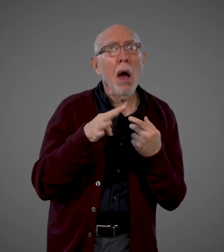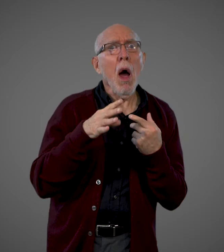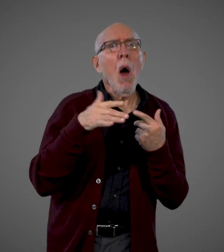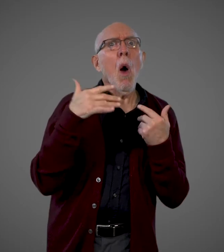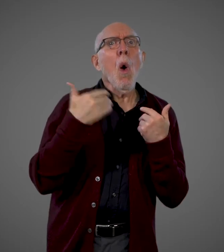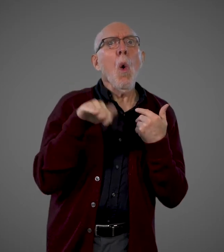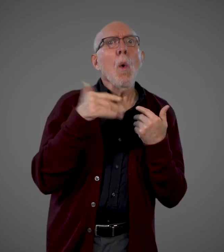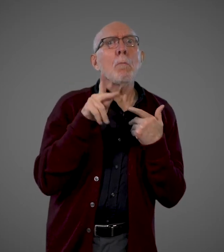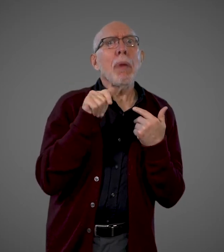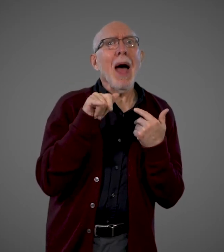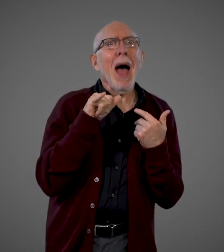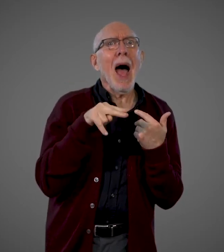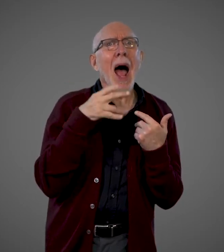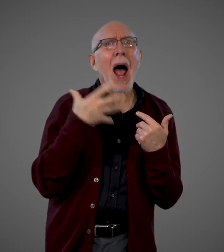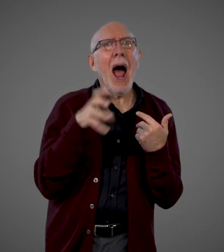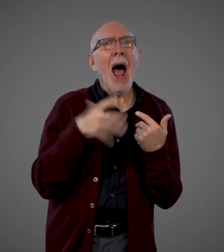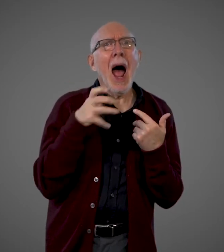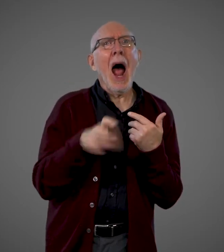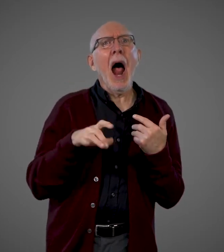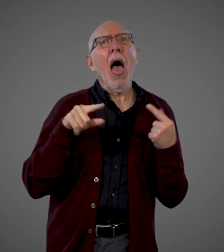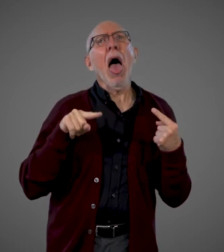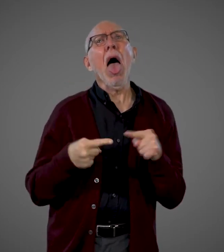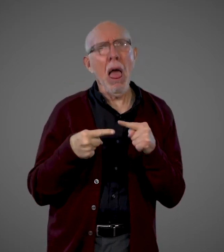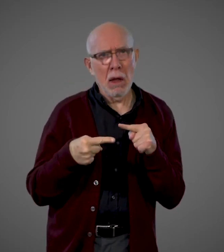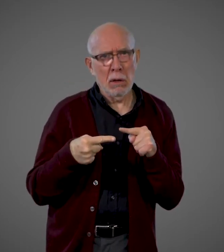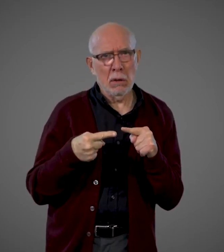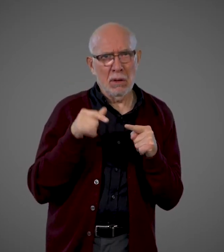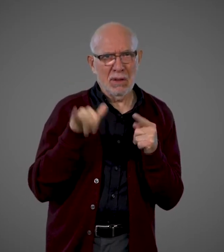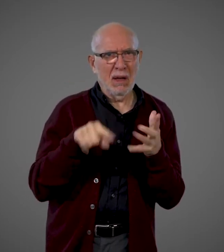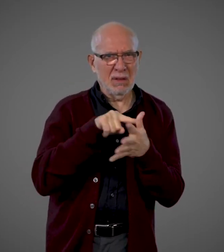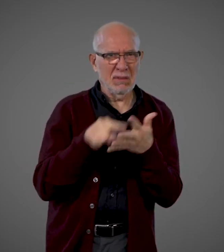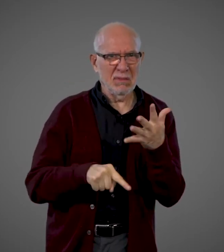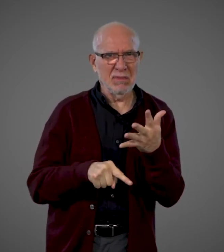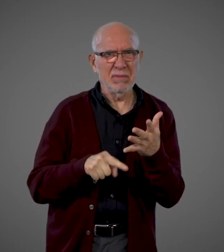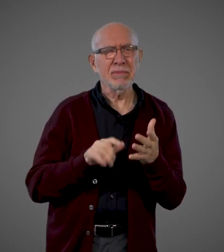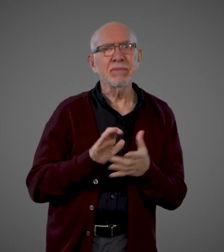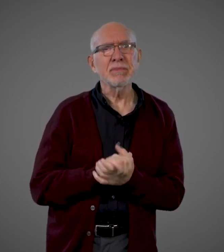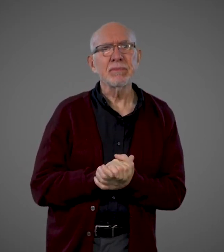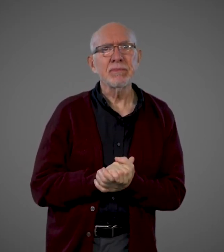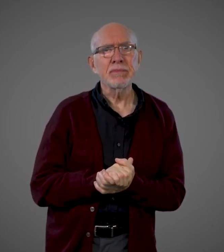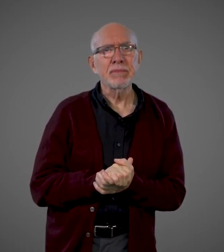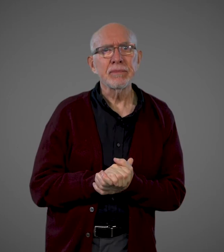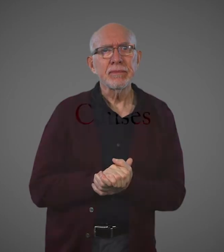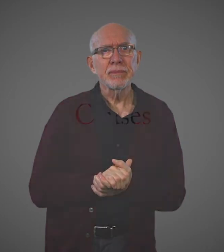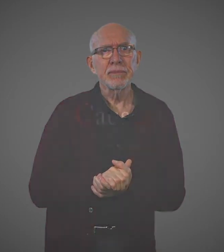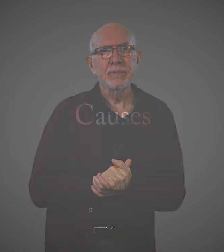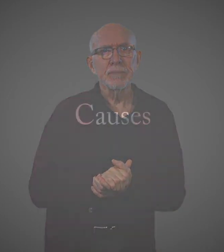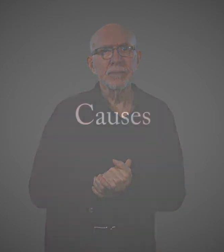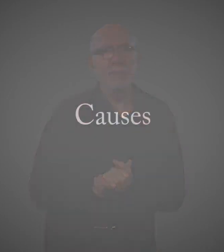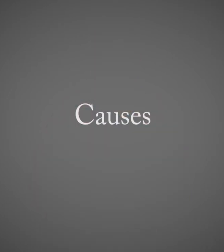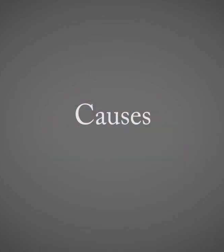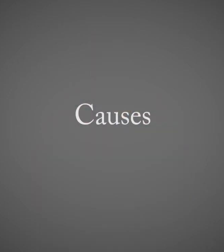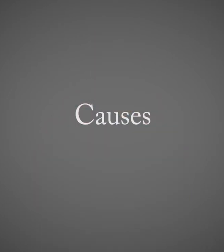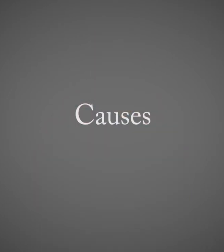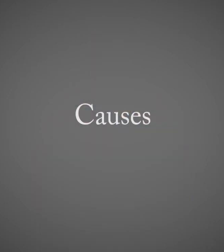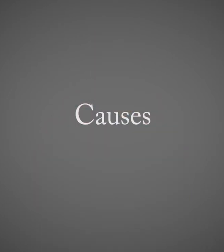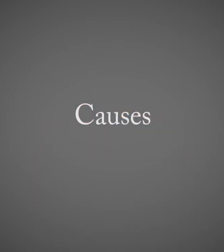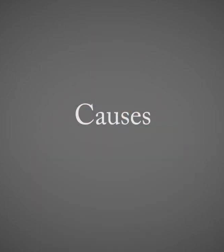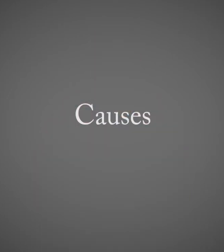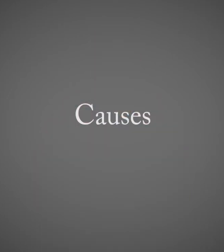or bleeding while having a bowel movement.